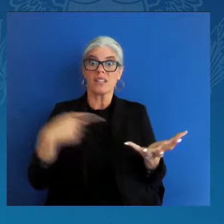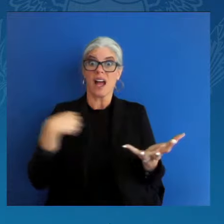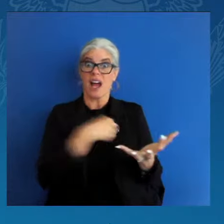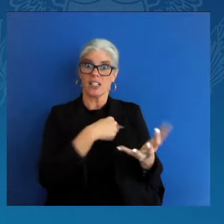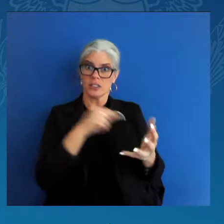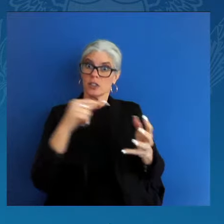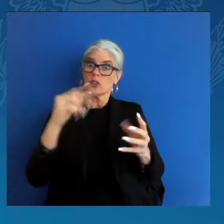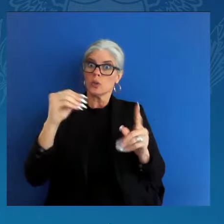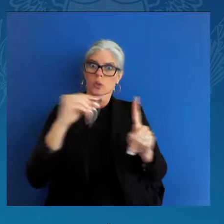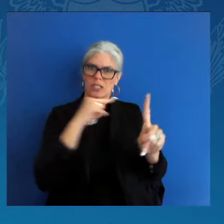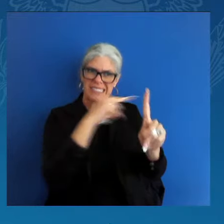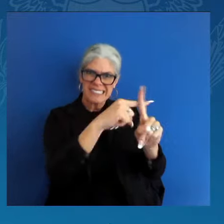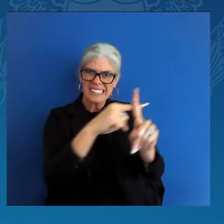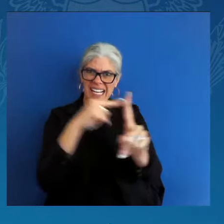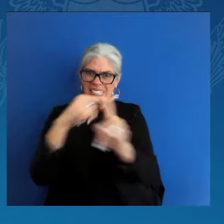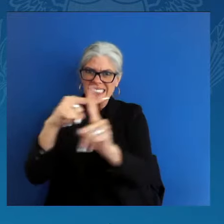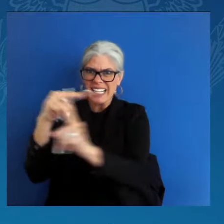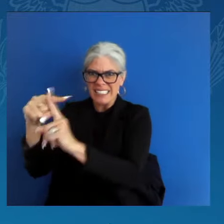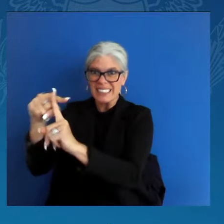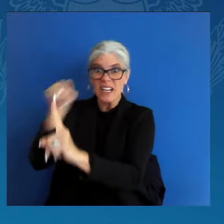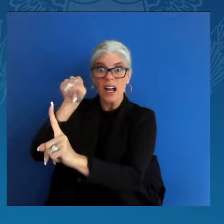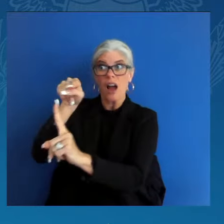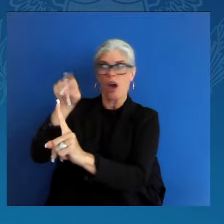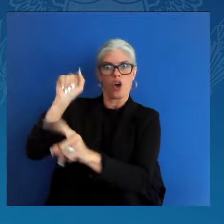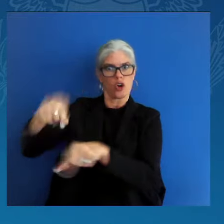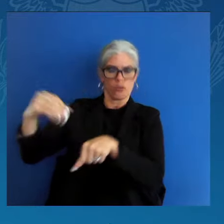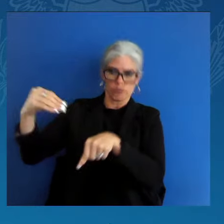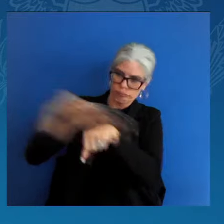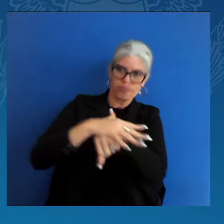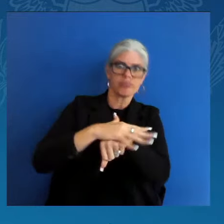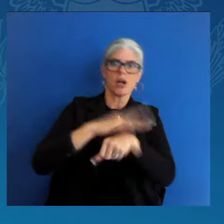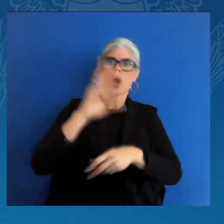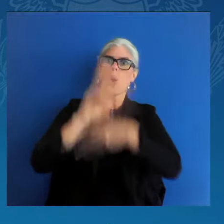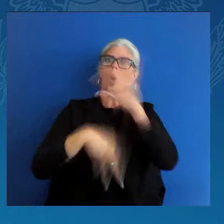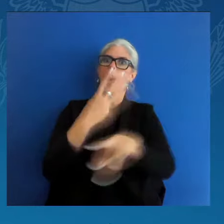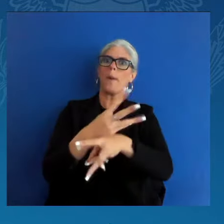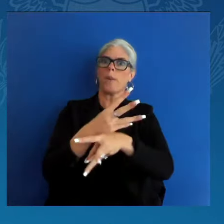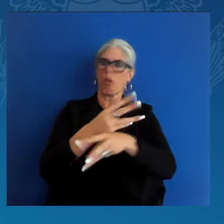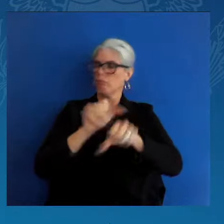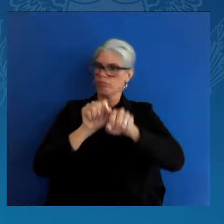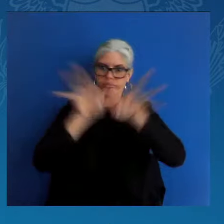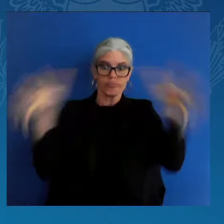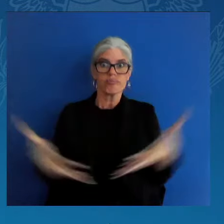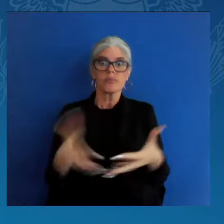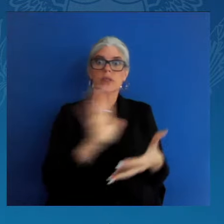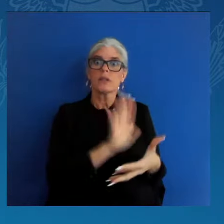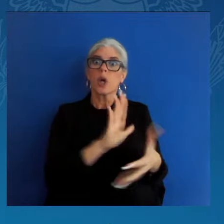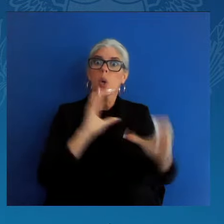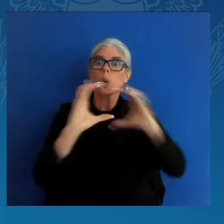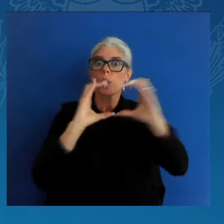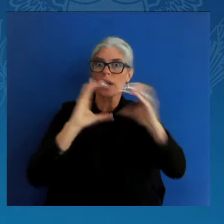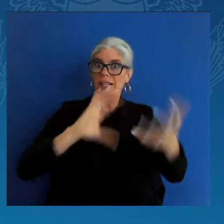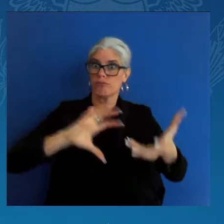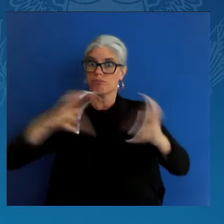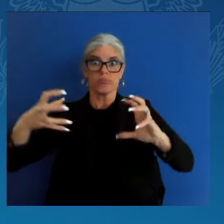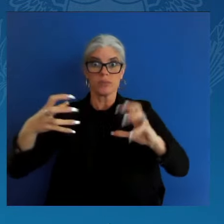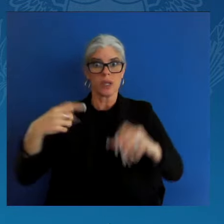cybersecurity in this realm, which is a key focus for us. And finally, I think it's worth noting that another area of focus for us,